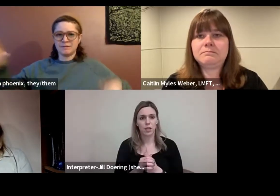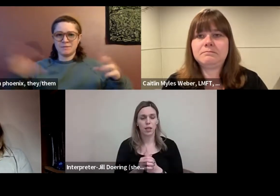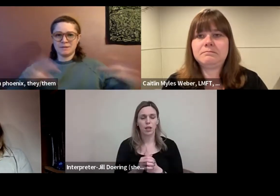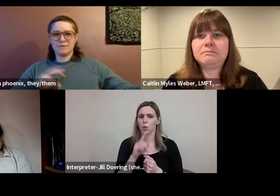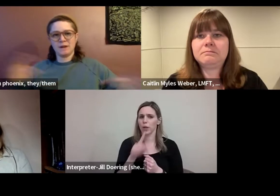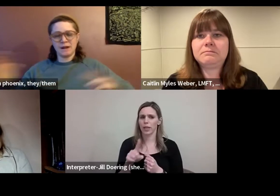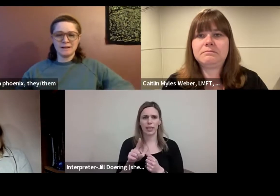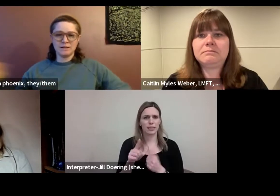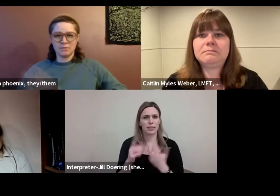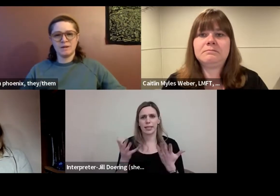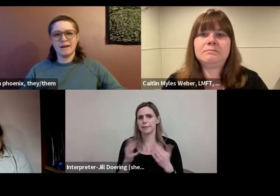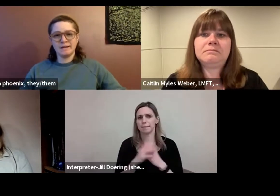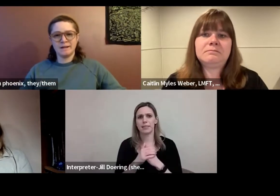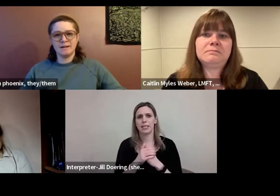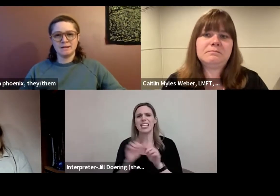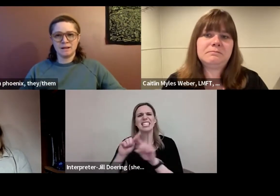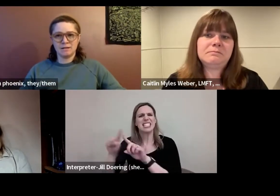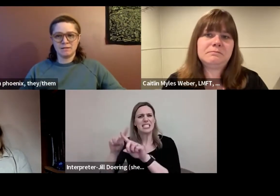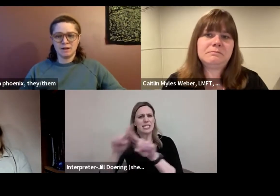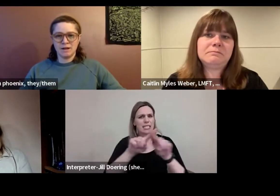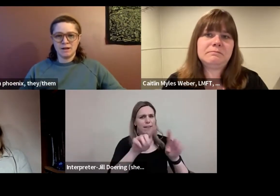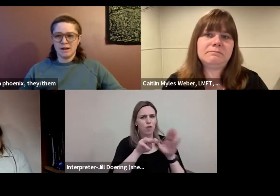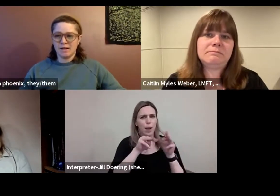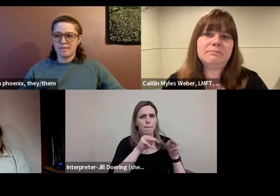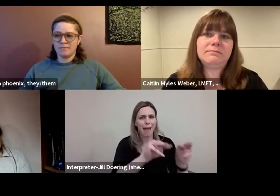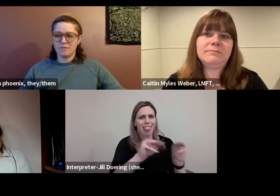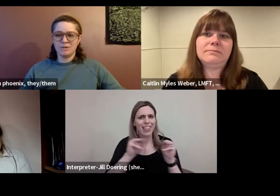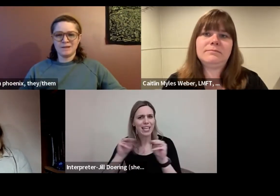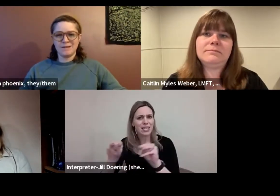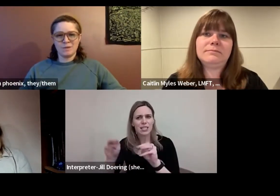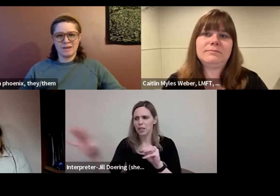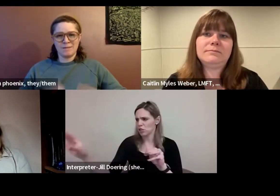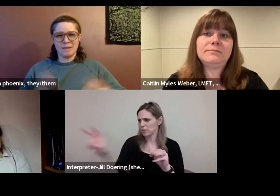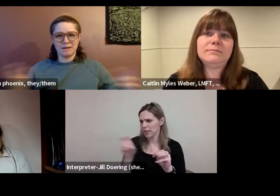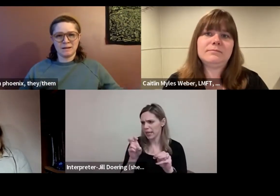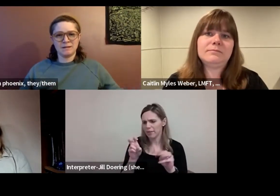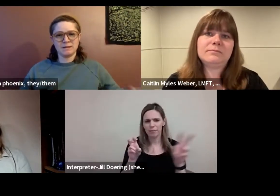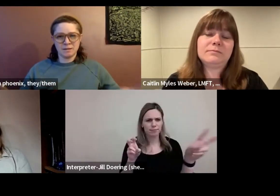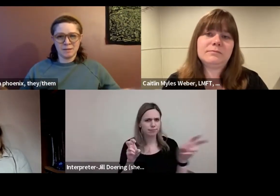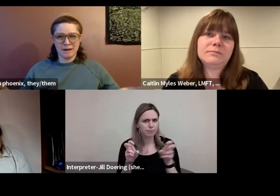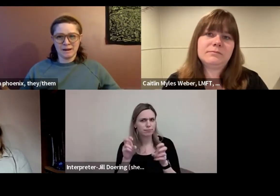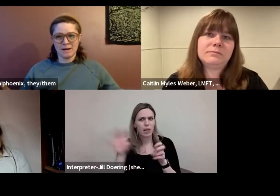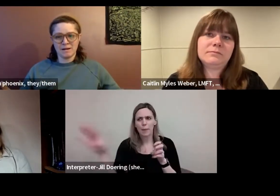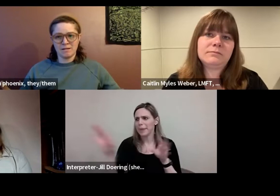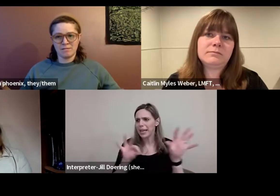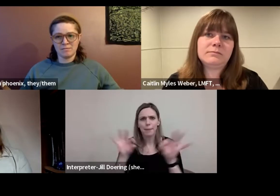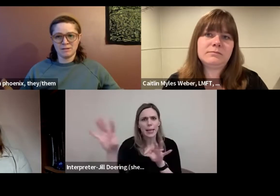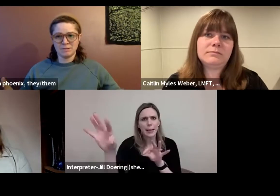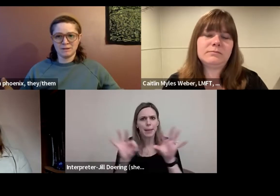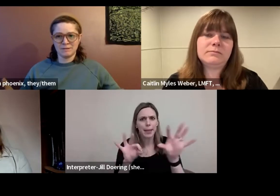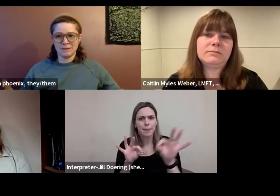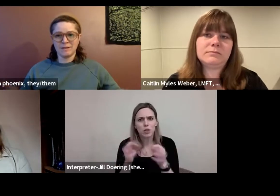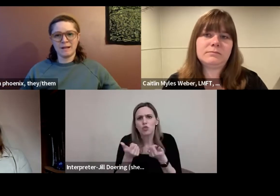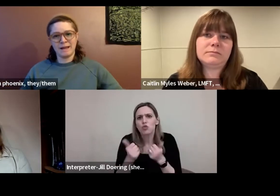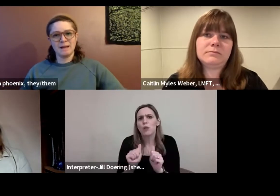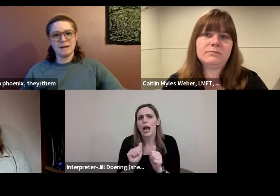from different kinds of modalities and use them when they make sense depending on the specific client